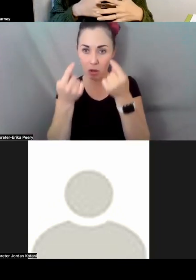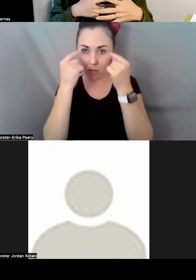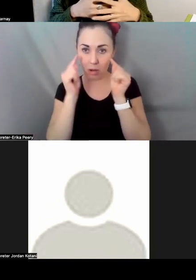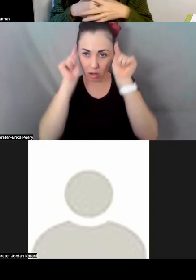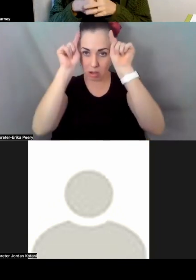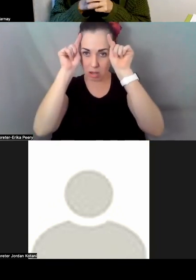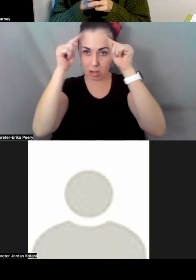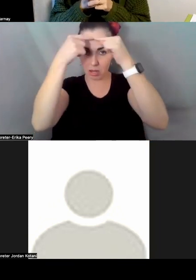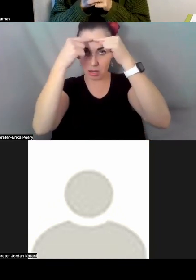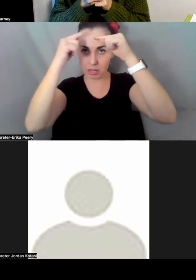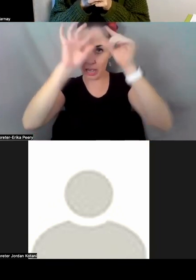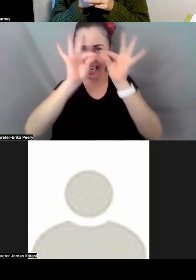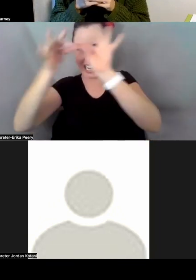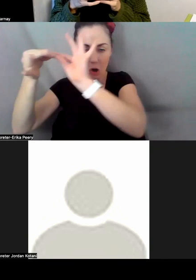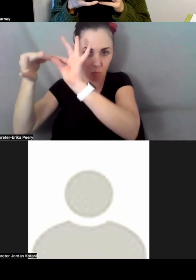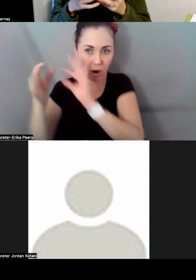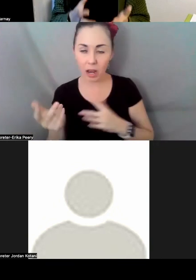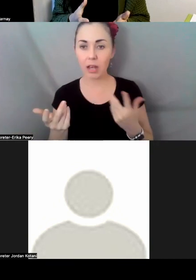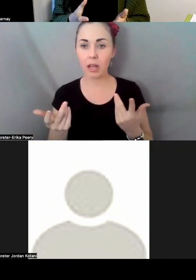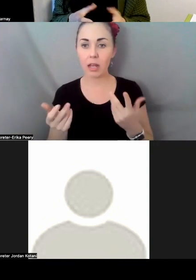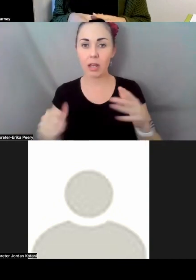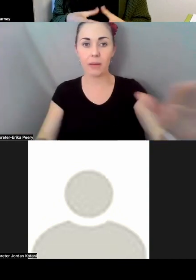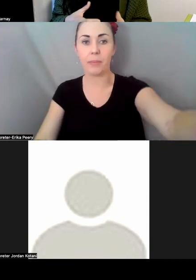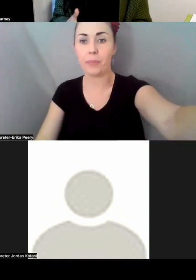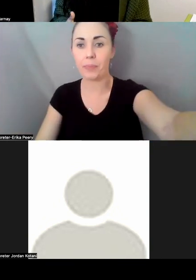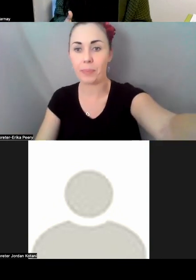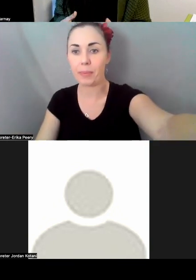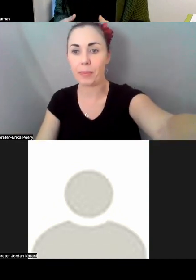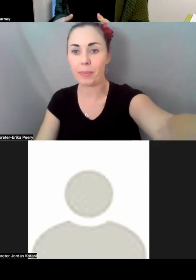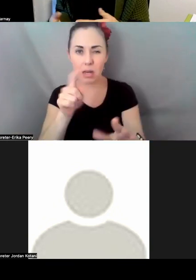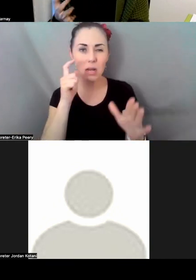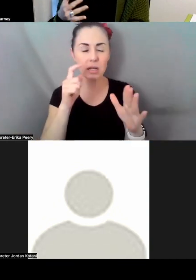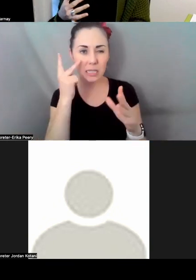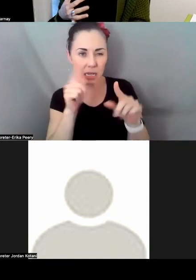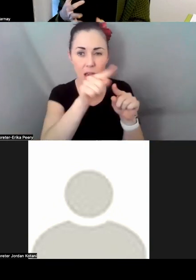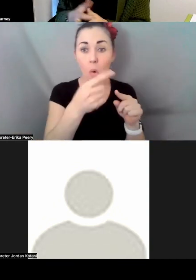interpret what we're seeing. We are able to distinguish colors, shades of colors, shapes,